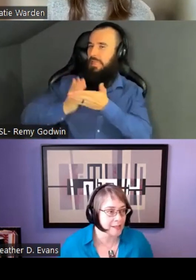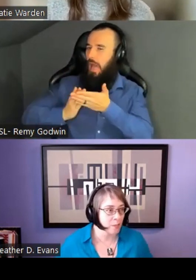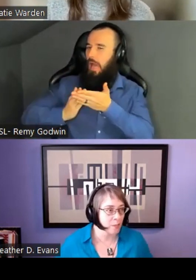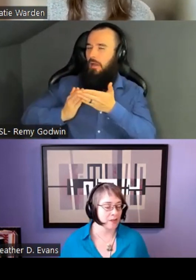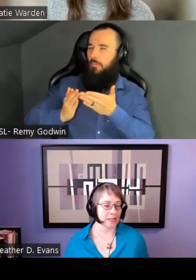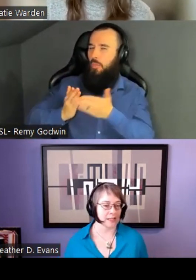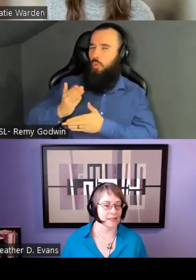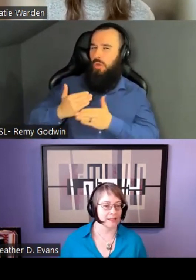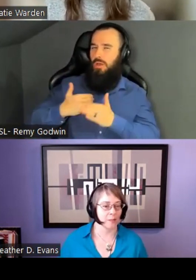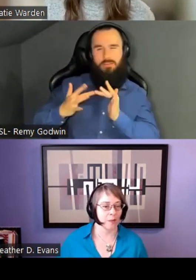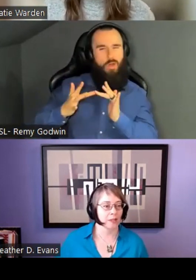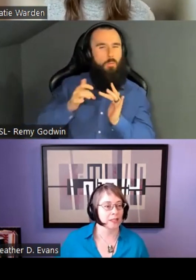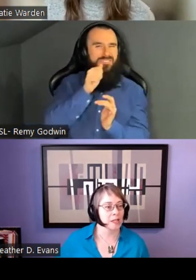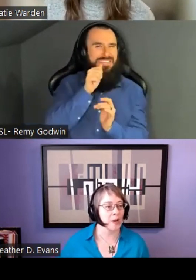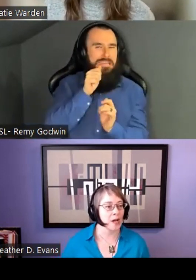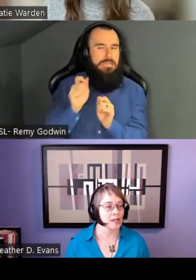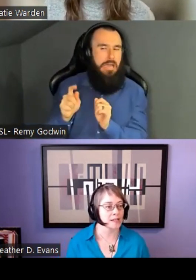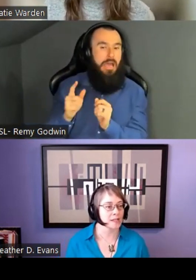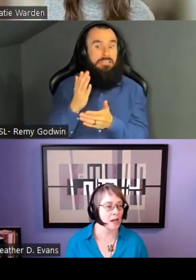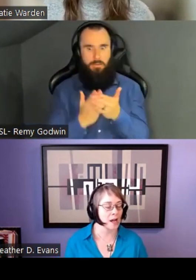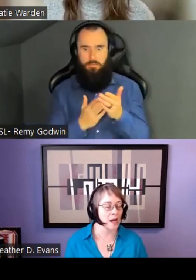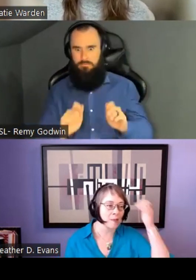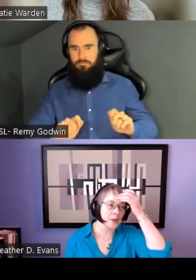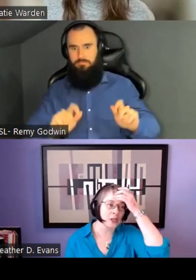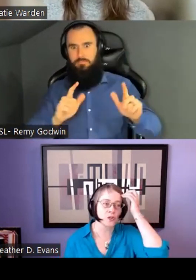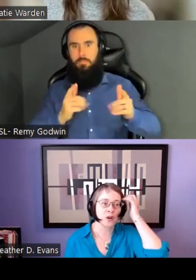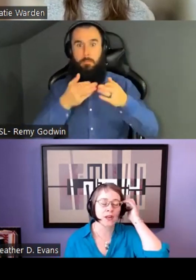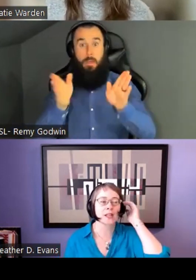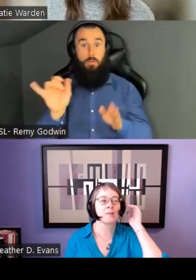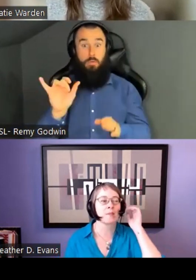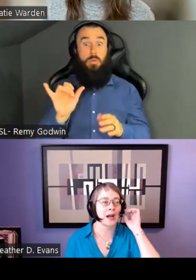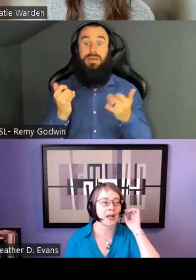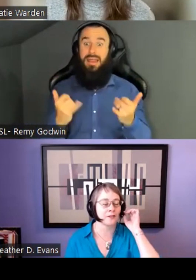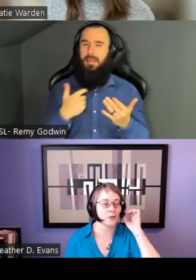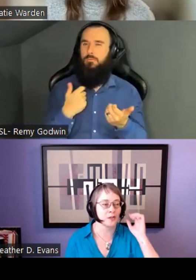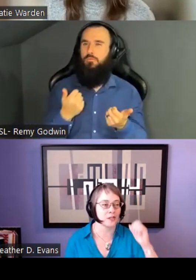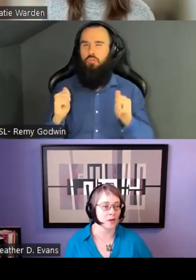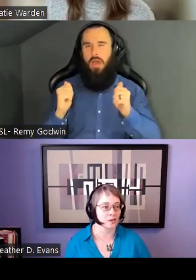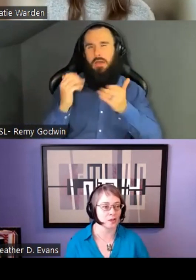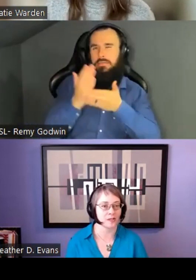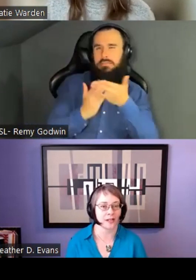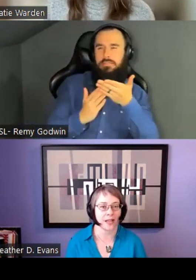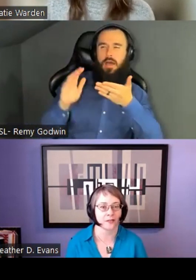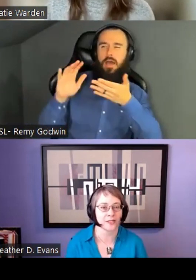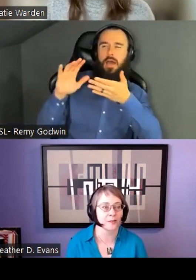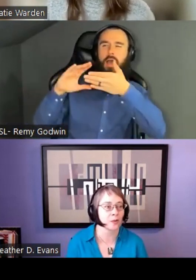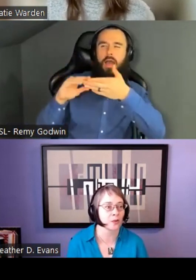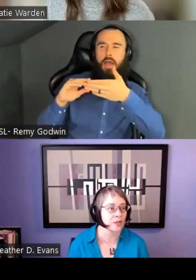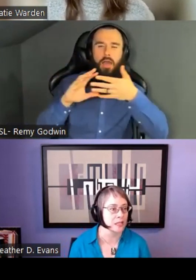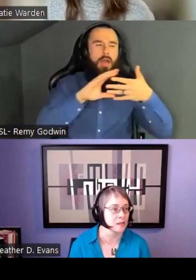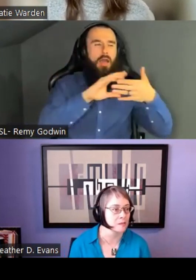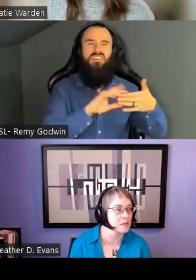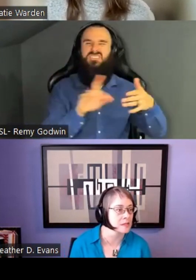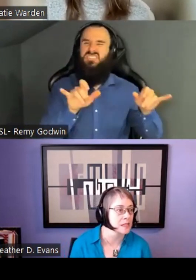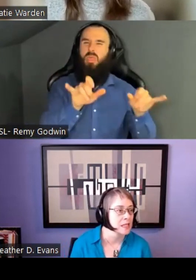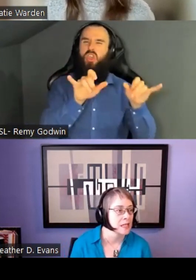some privately and some publicly. But I'm gonna try to combine a few of these questions that have similar themes.